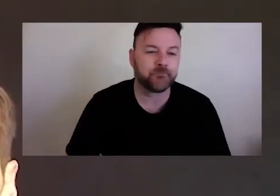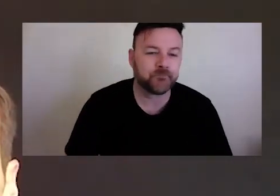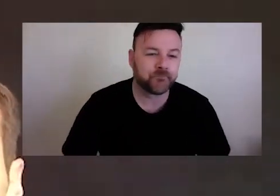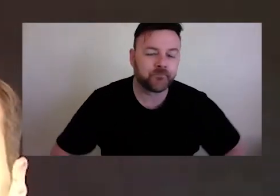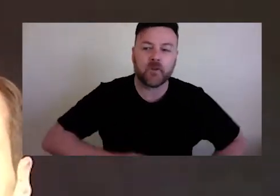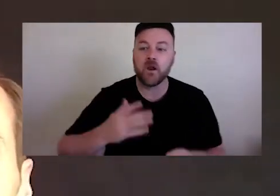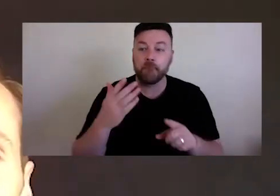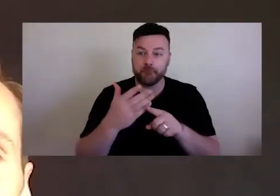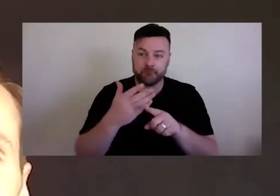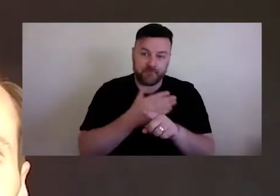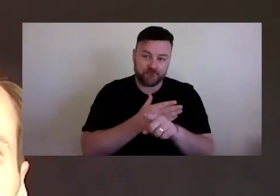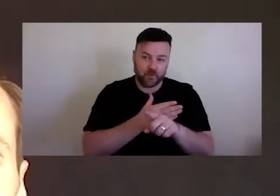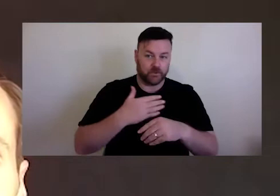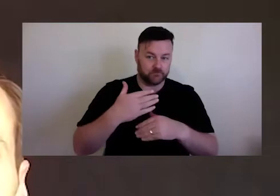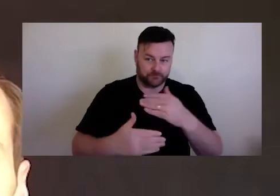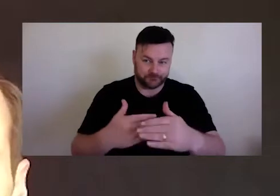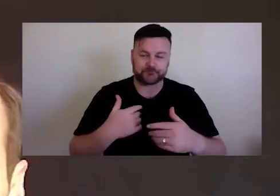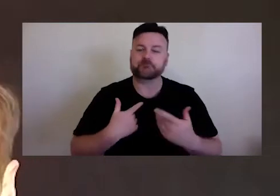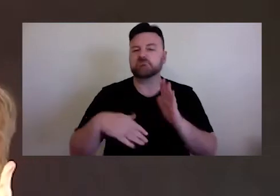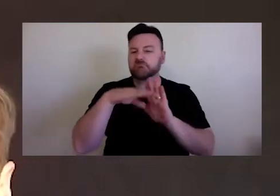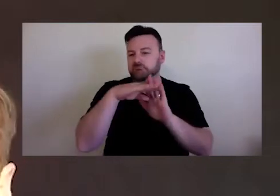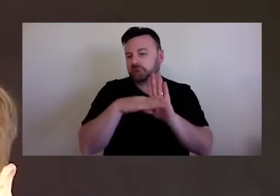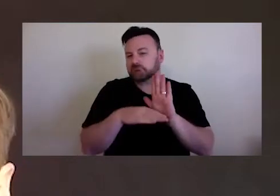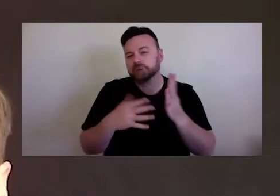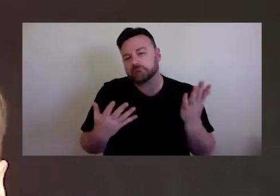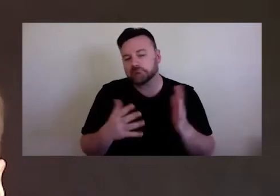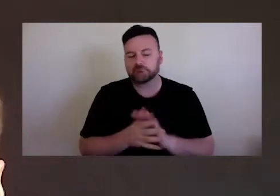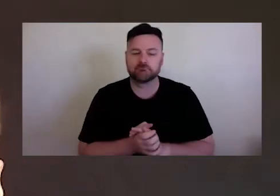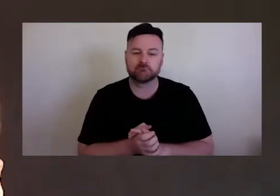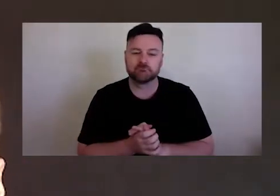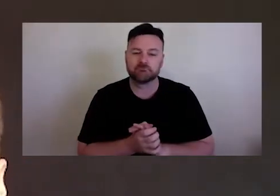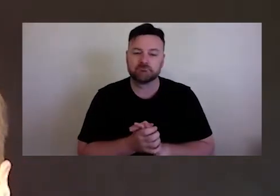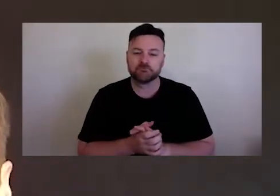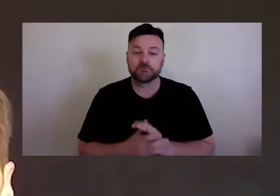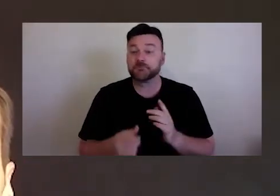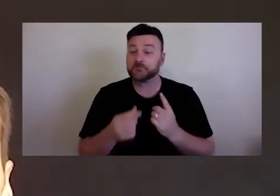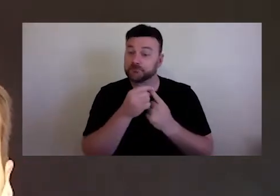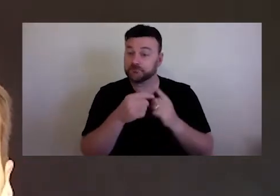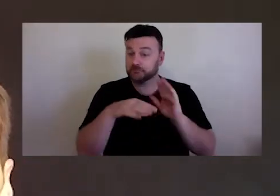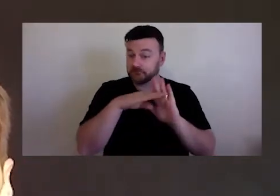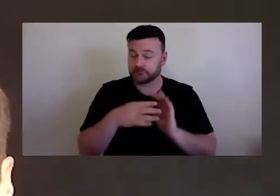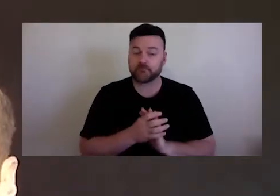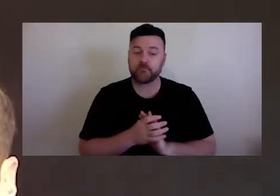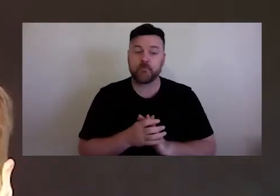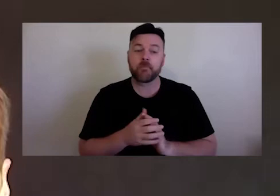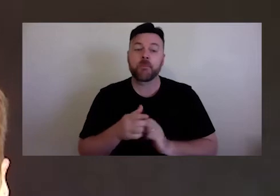reminder of some of our housekeeping features. Again, you will be able to